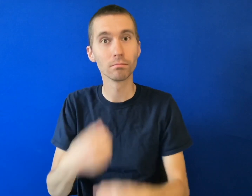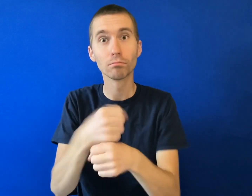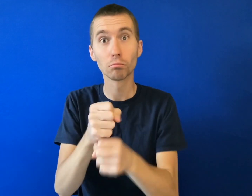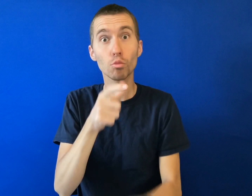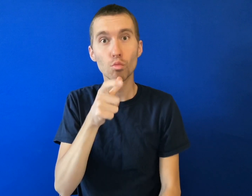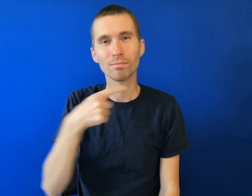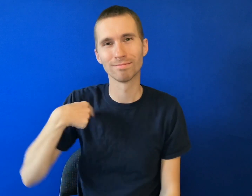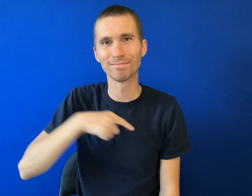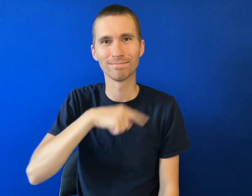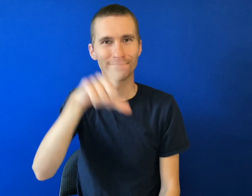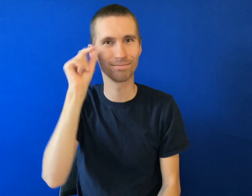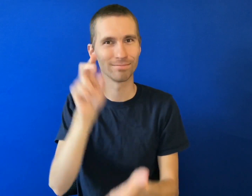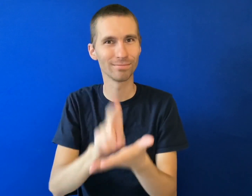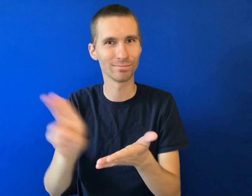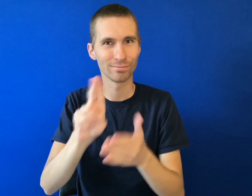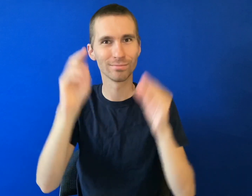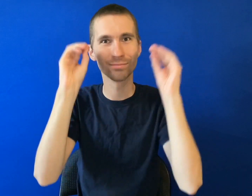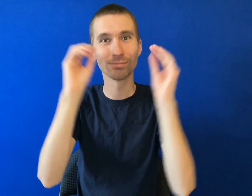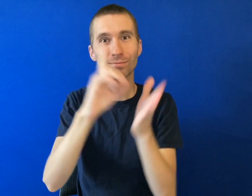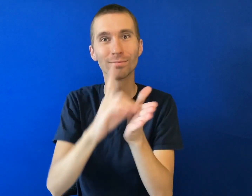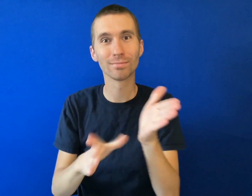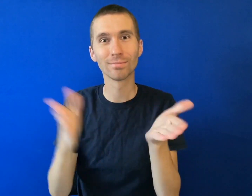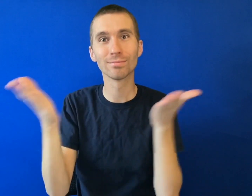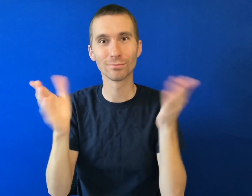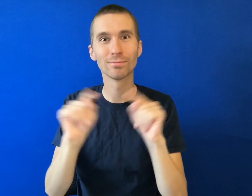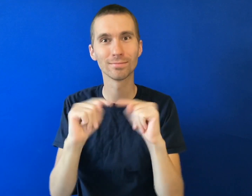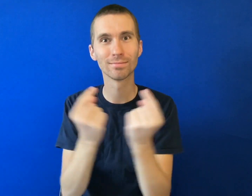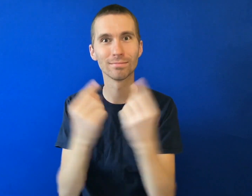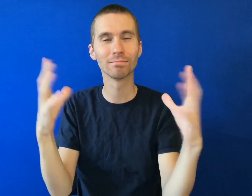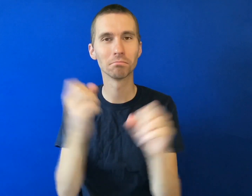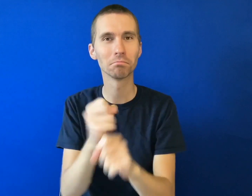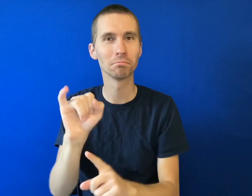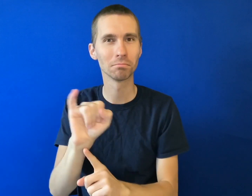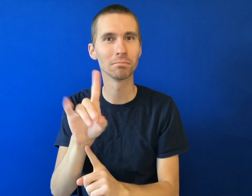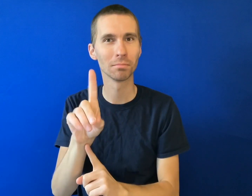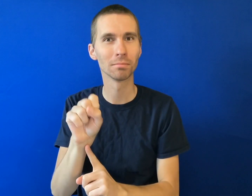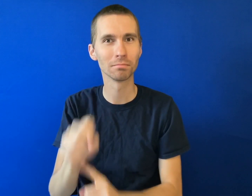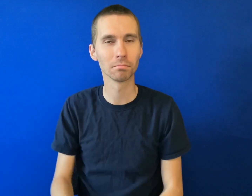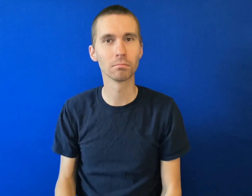This series is produced by the Gallaudet University Instructional Designer Services (IDS) team.